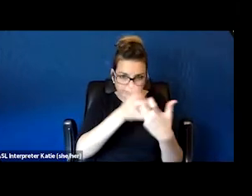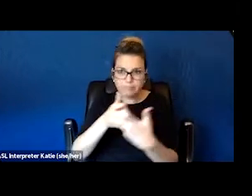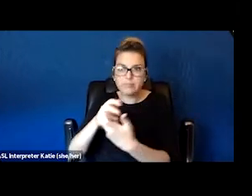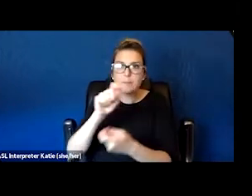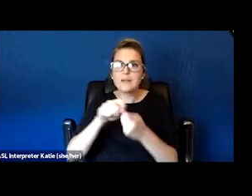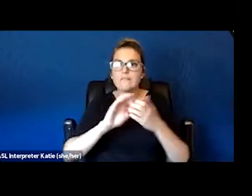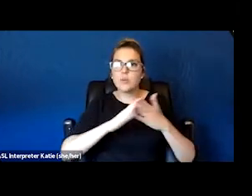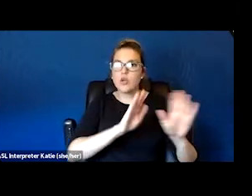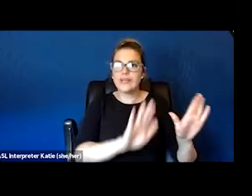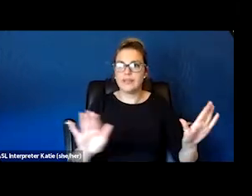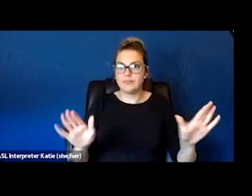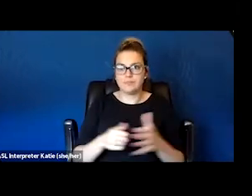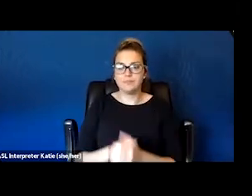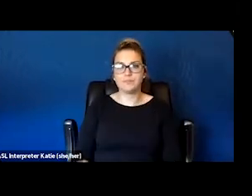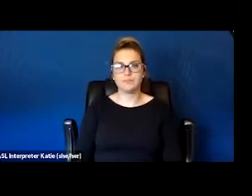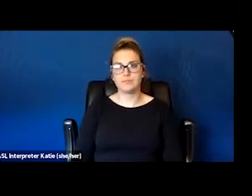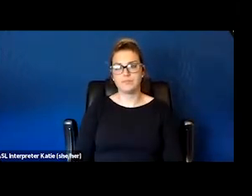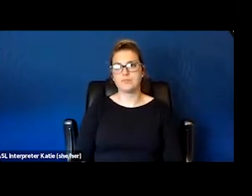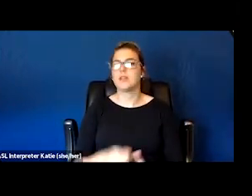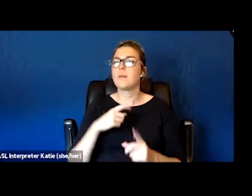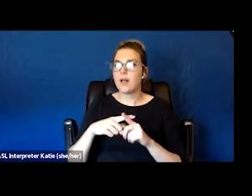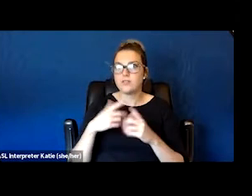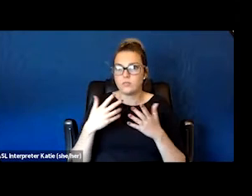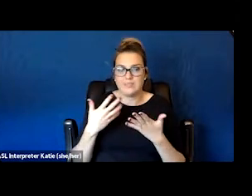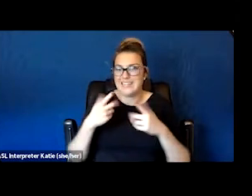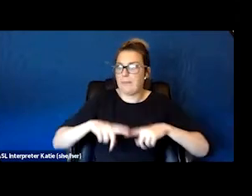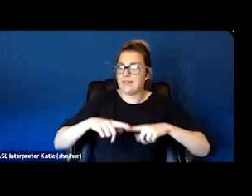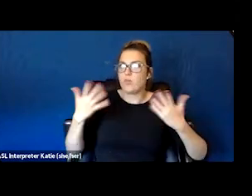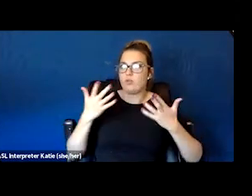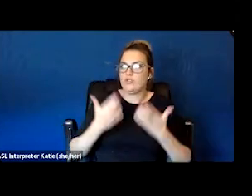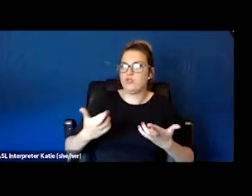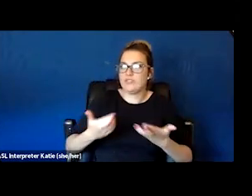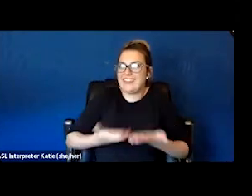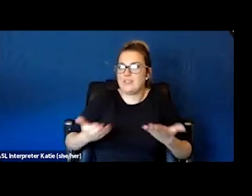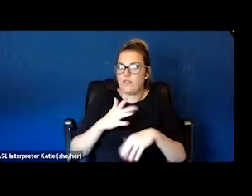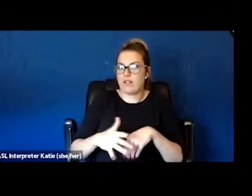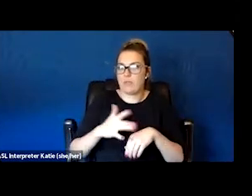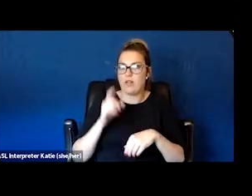of the folks in their community and the resources that are available. And then finally, so folks are aware